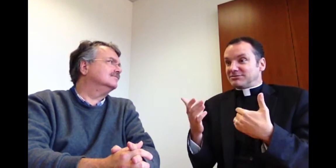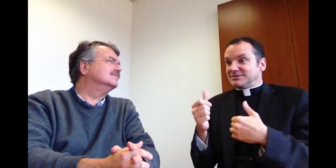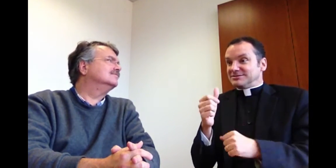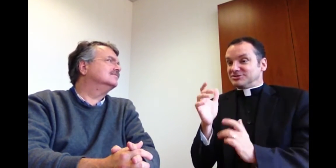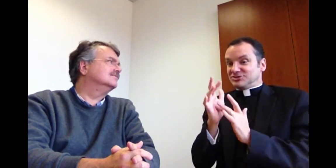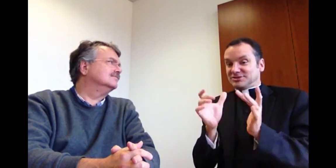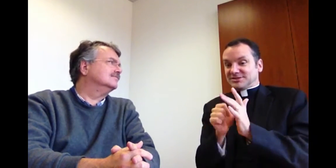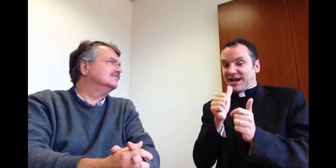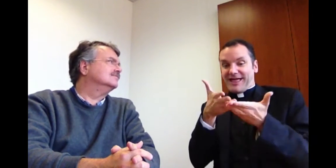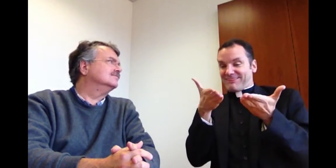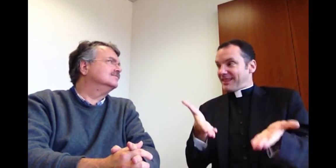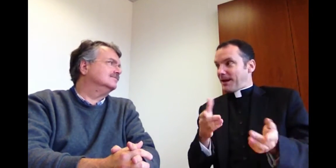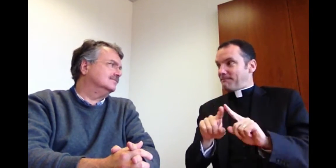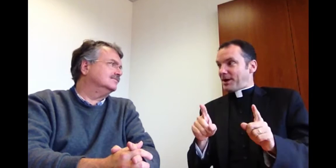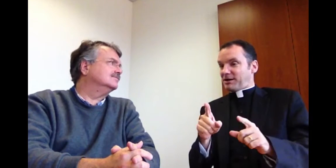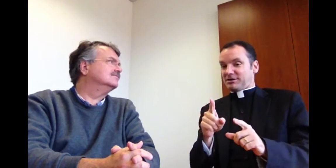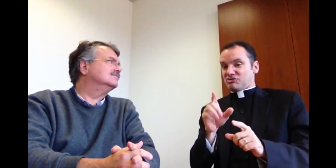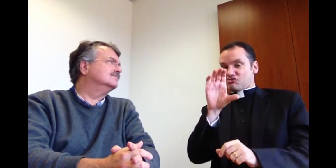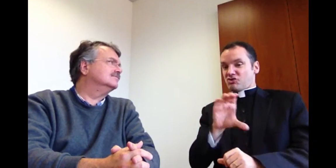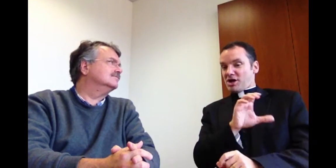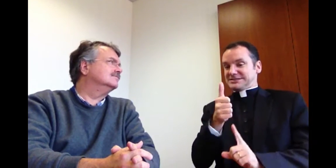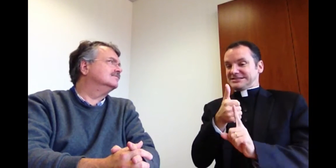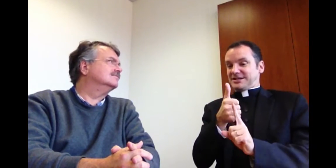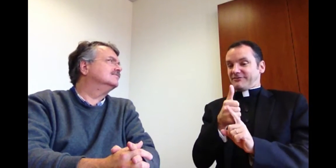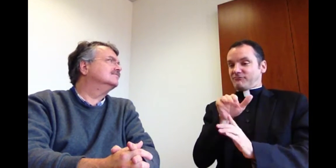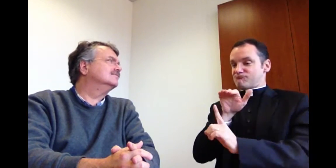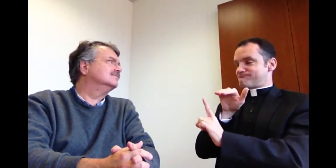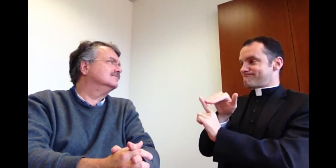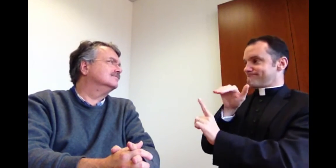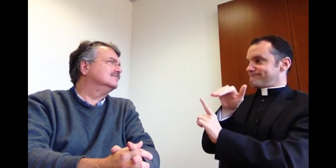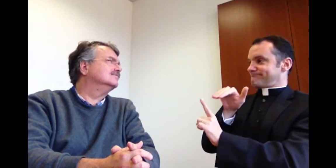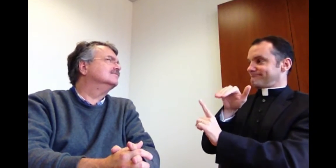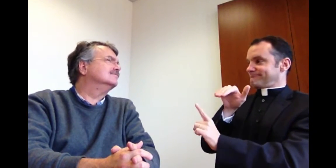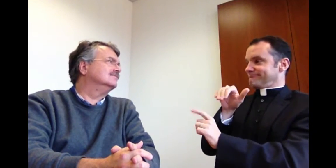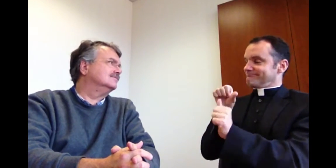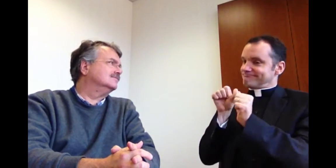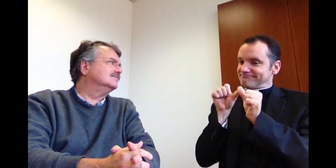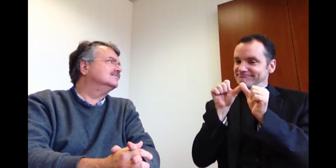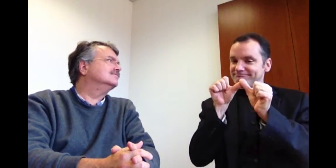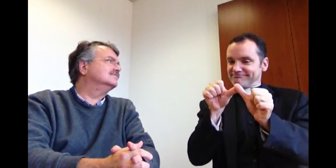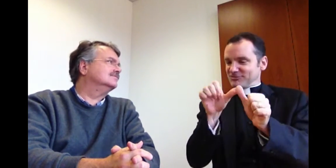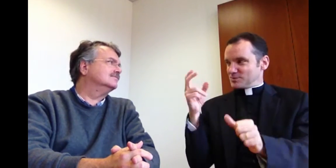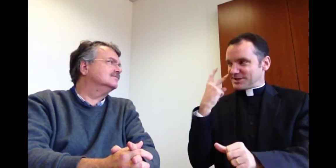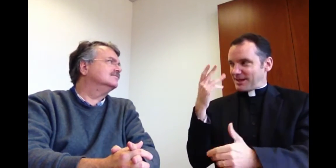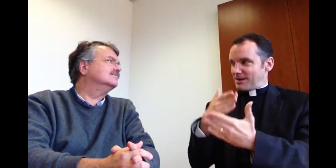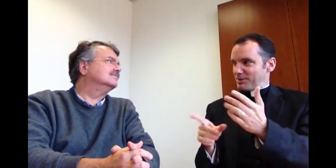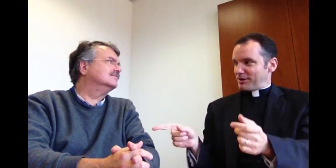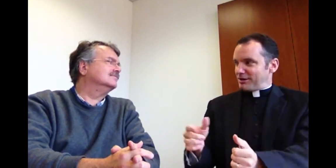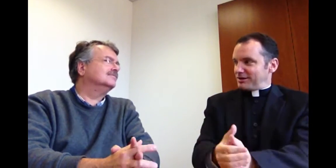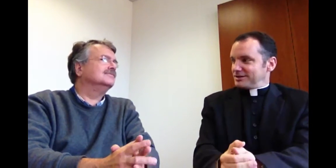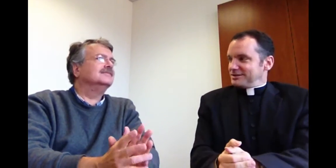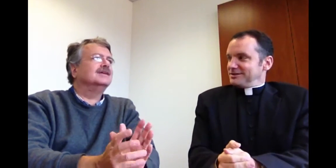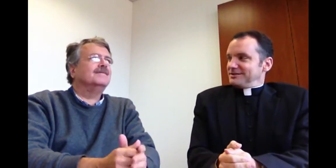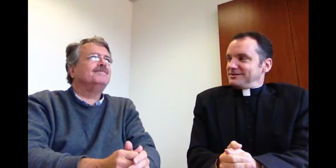Even though Jesus was not there in person, the cross itself serves as a reminder for Mark to persevere. Did you notice that part?